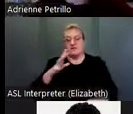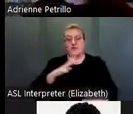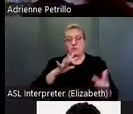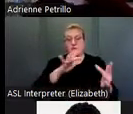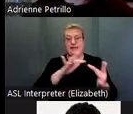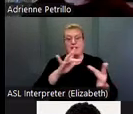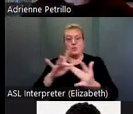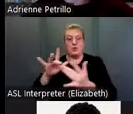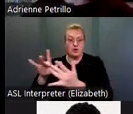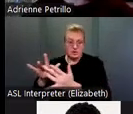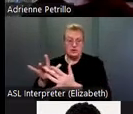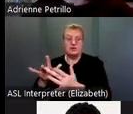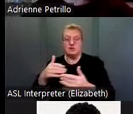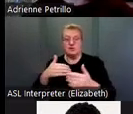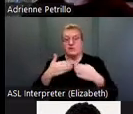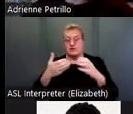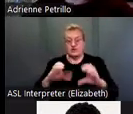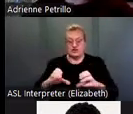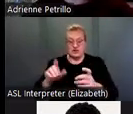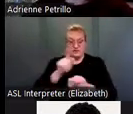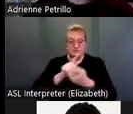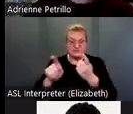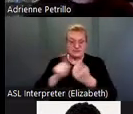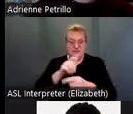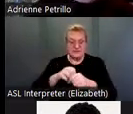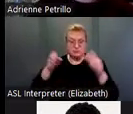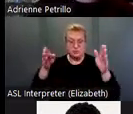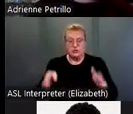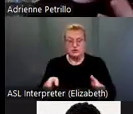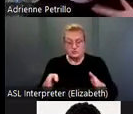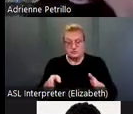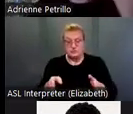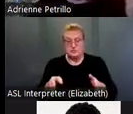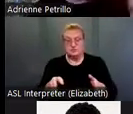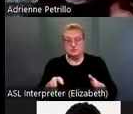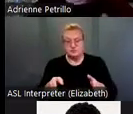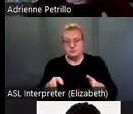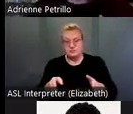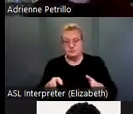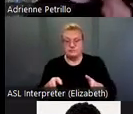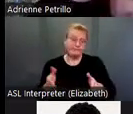so that you have a chance to meet a few people in person or meet face to face, anyway,